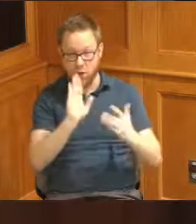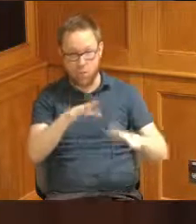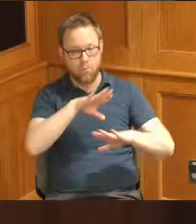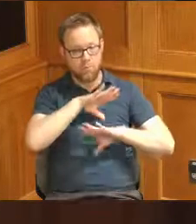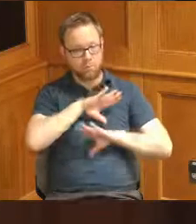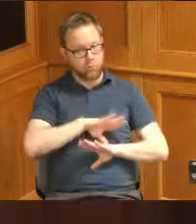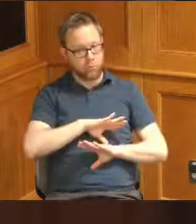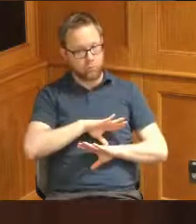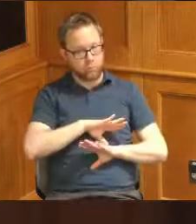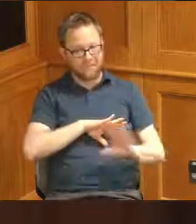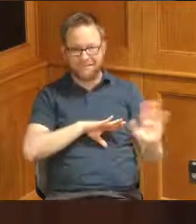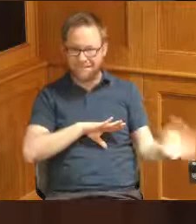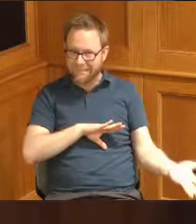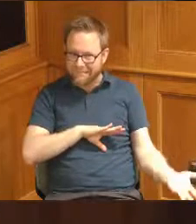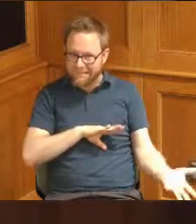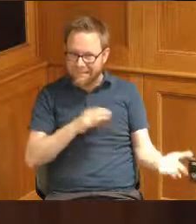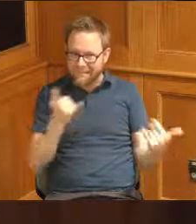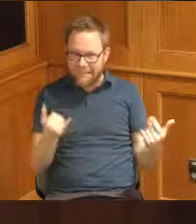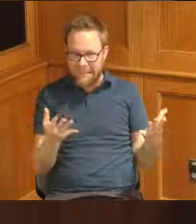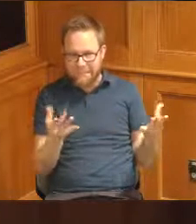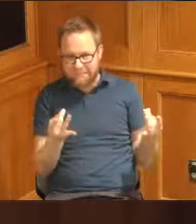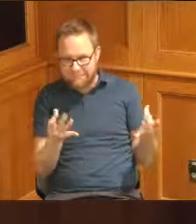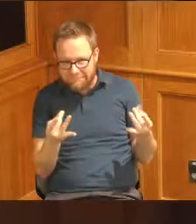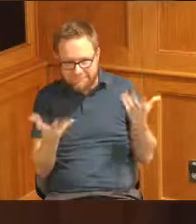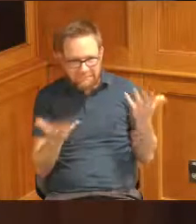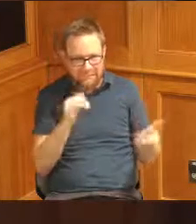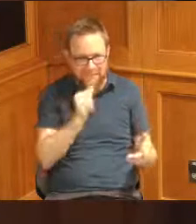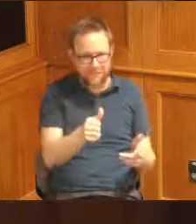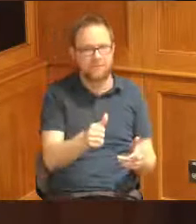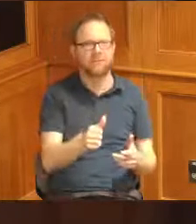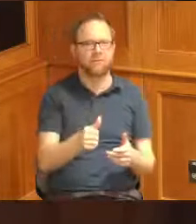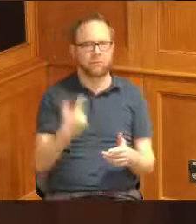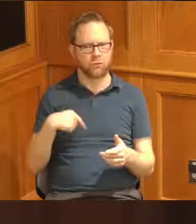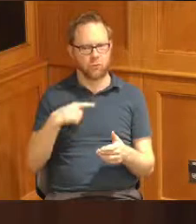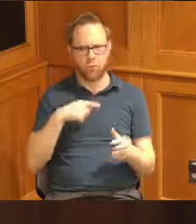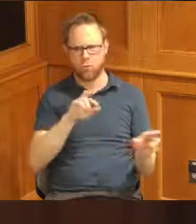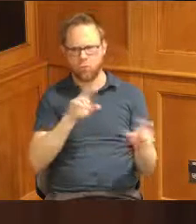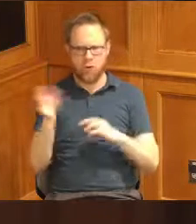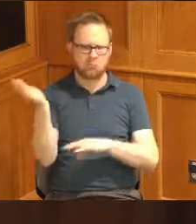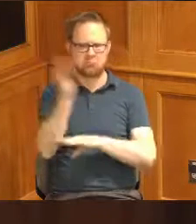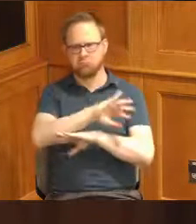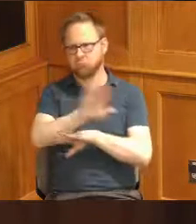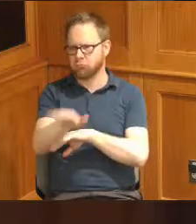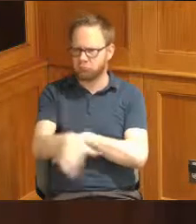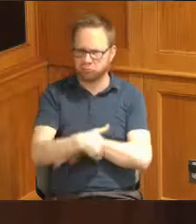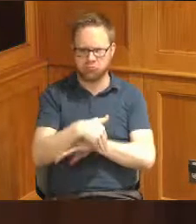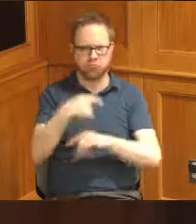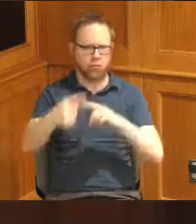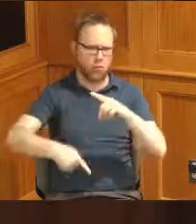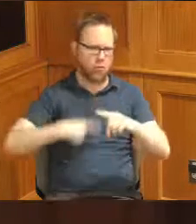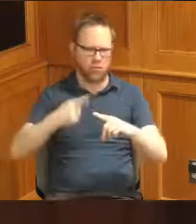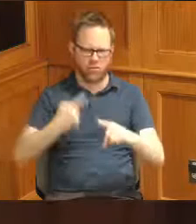that's that's getting more and more precarious so obviously we're prepared 24 7 365. we do